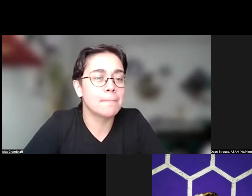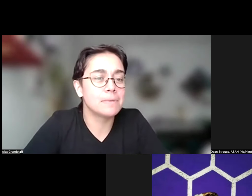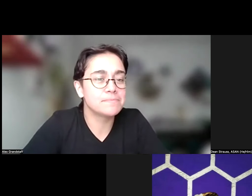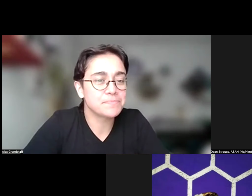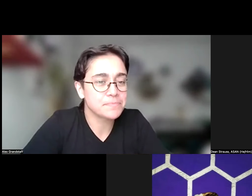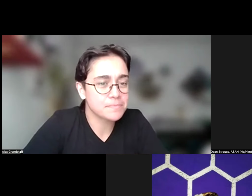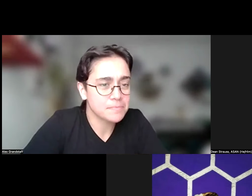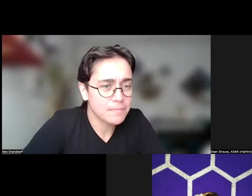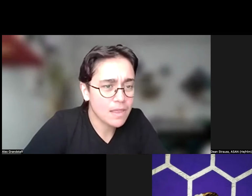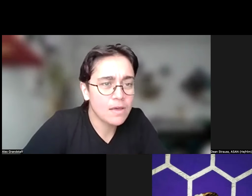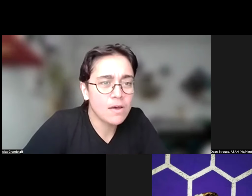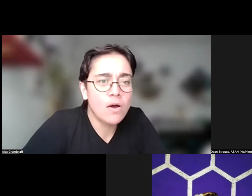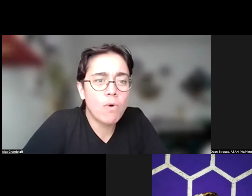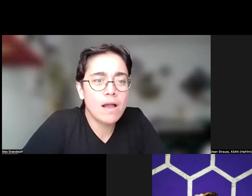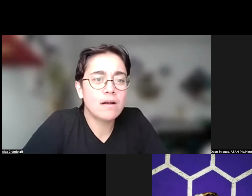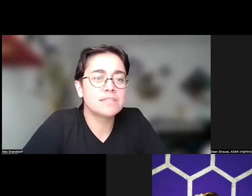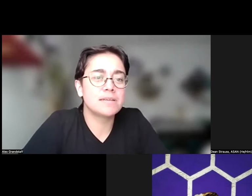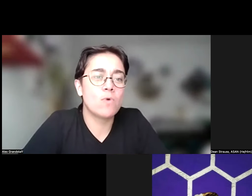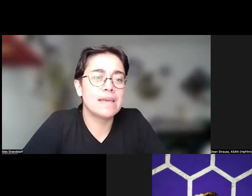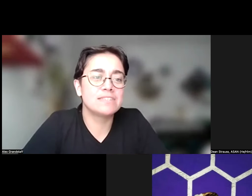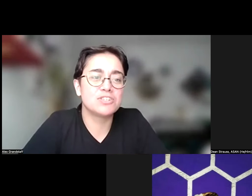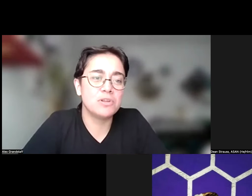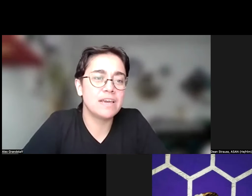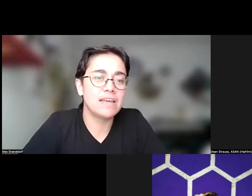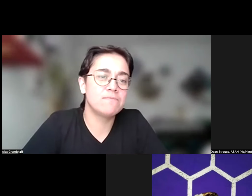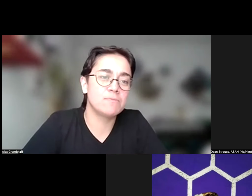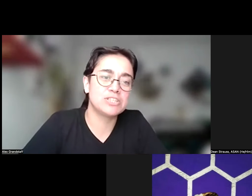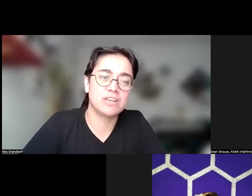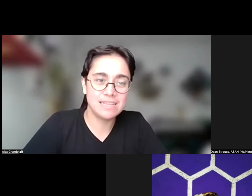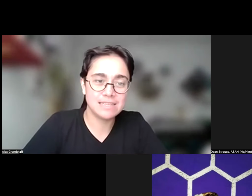I hope that helps. I will move to the next question, we have from Genoa.